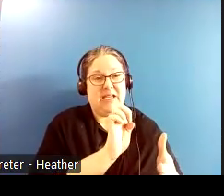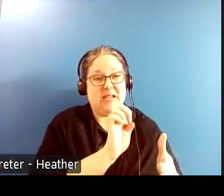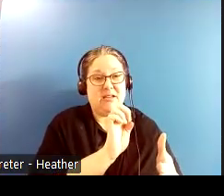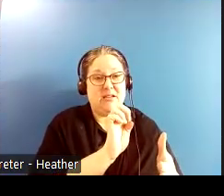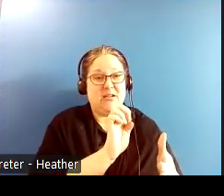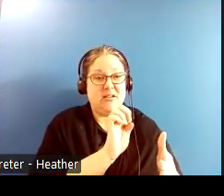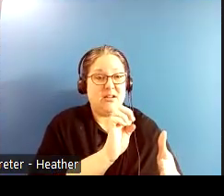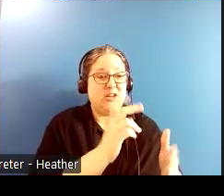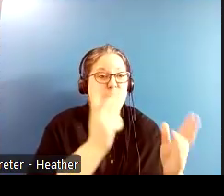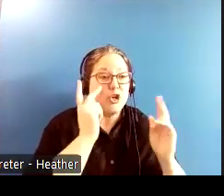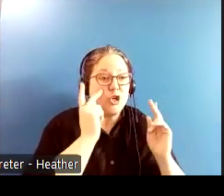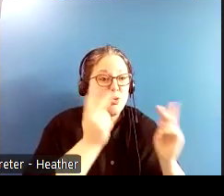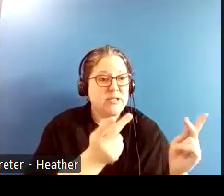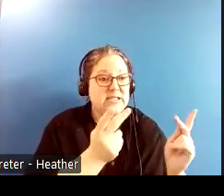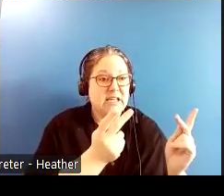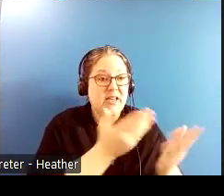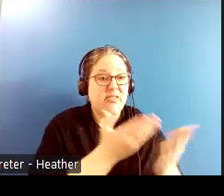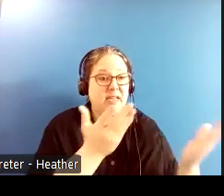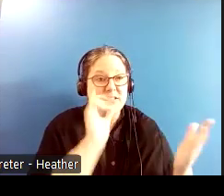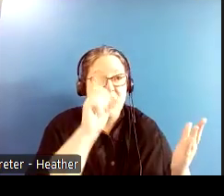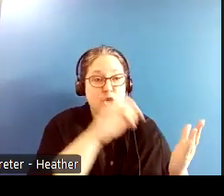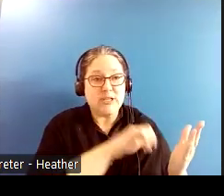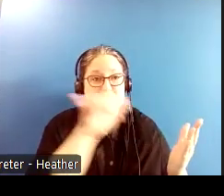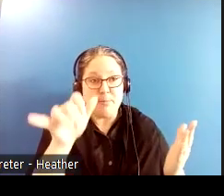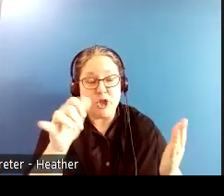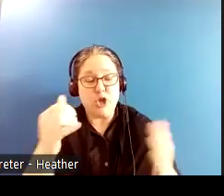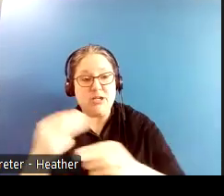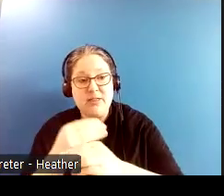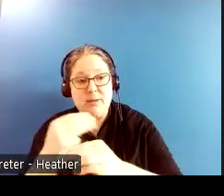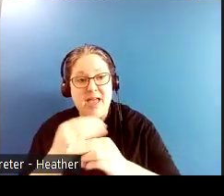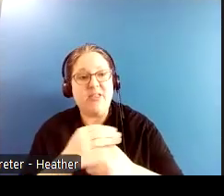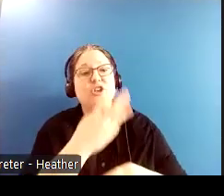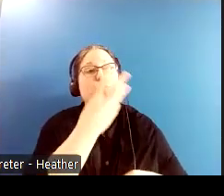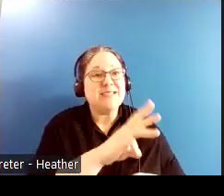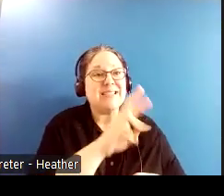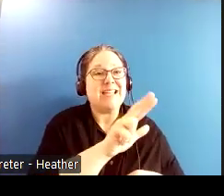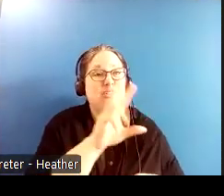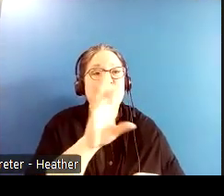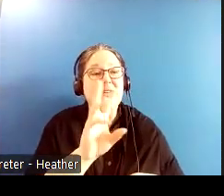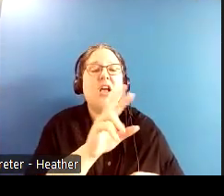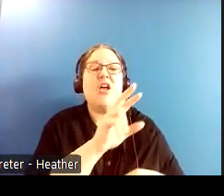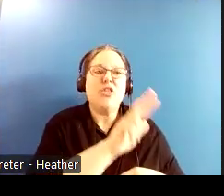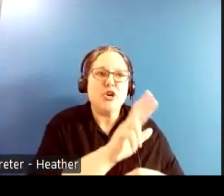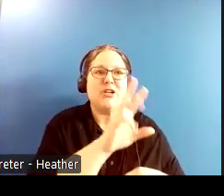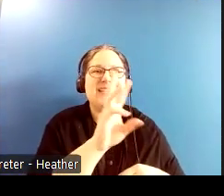things that look very similar to our arithmetic mean to 1636 which is roughly 3600 years between